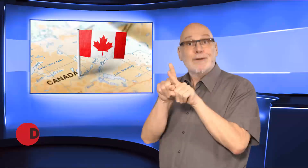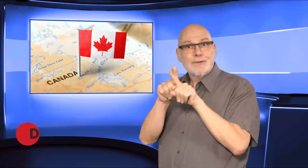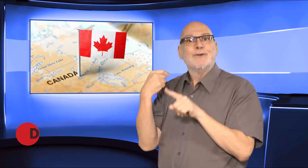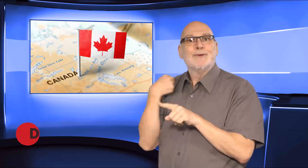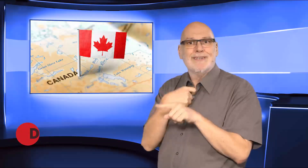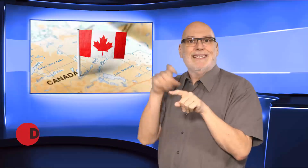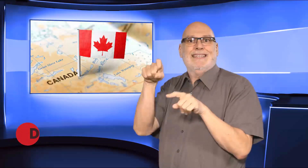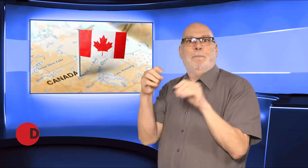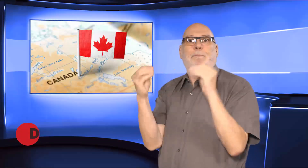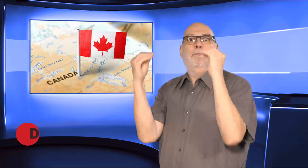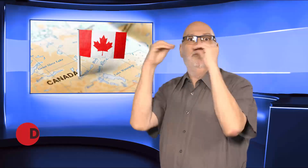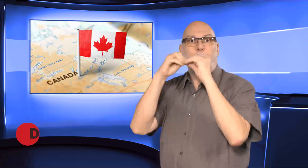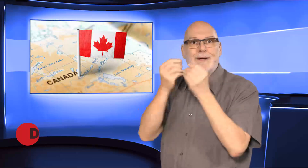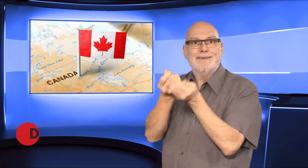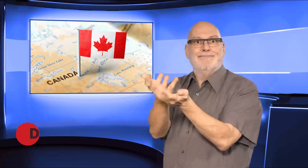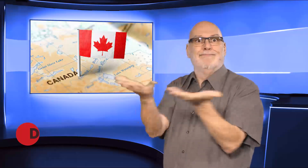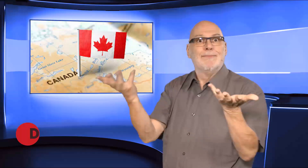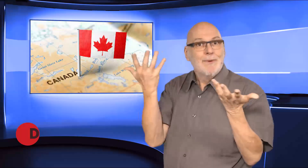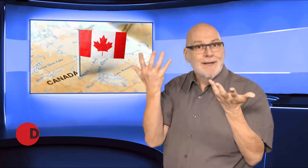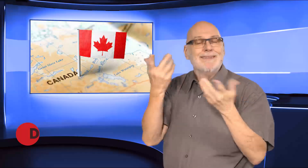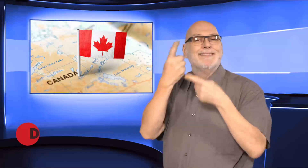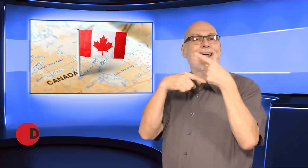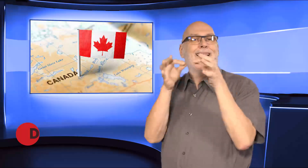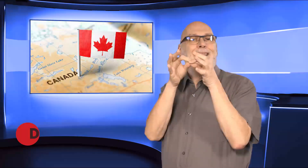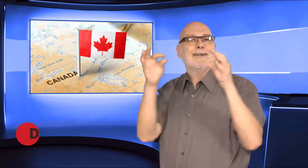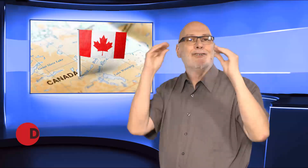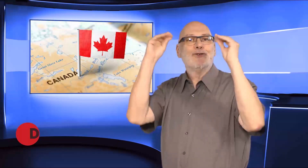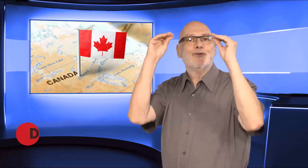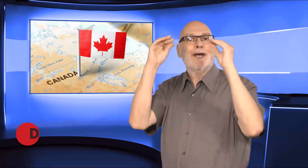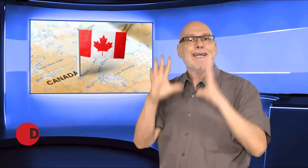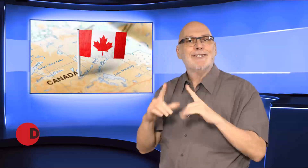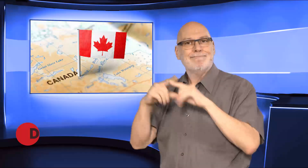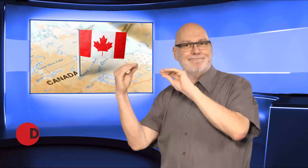but we also need more sign language instructors to teach